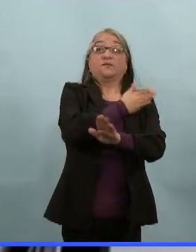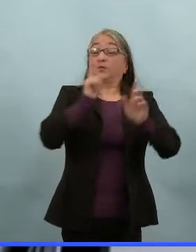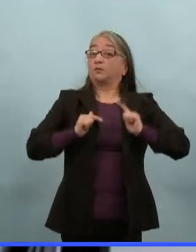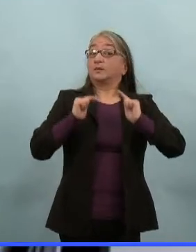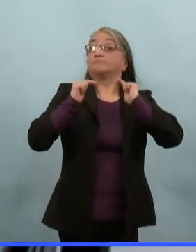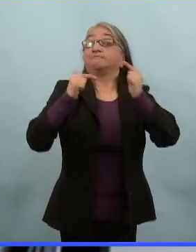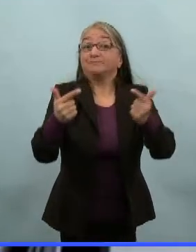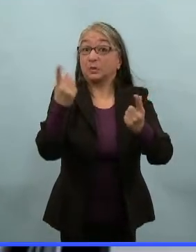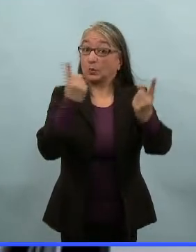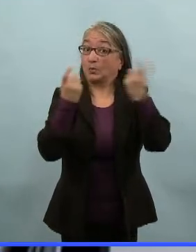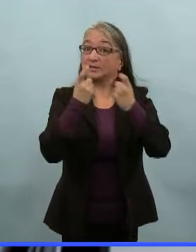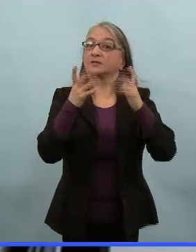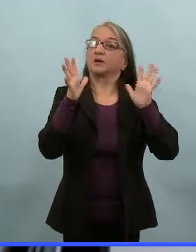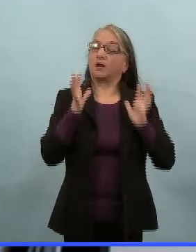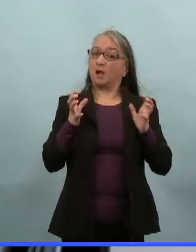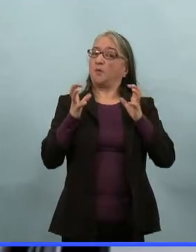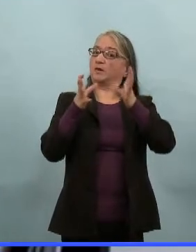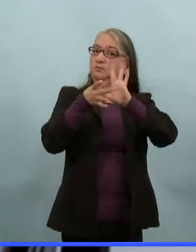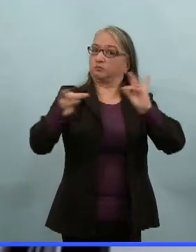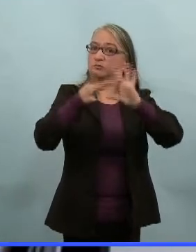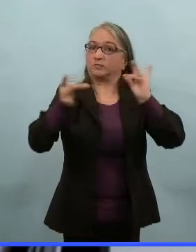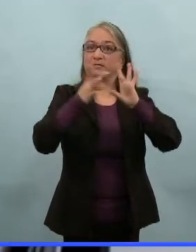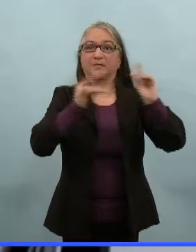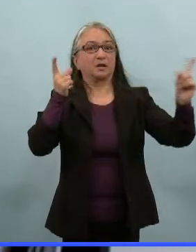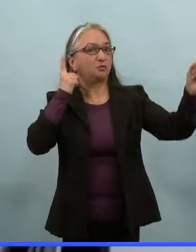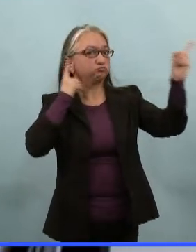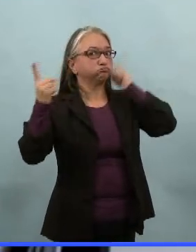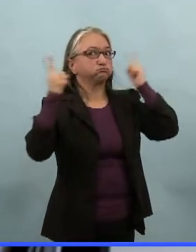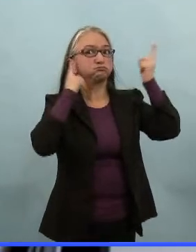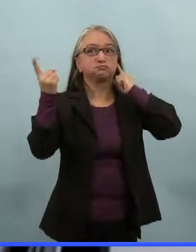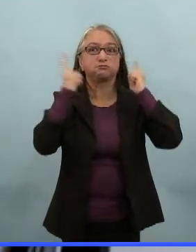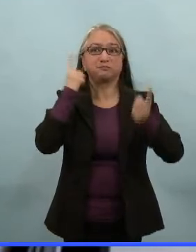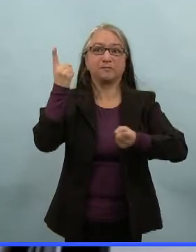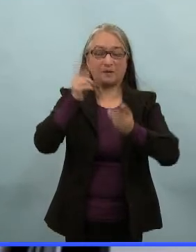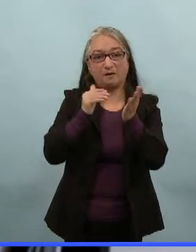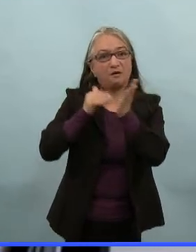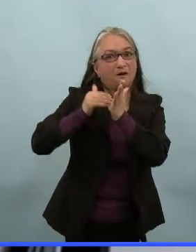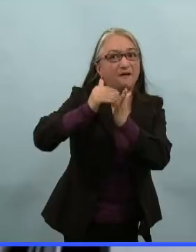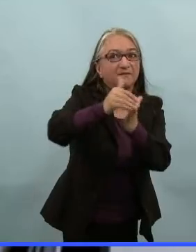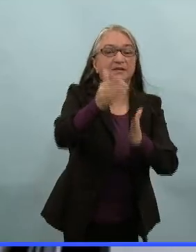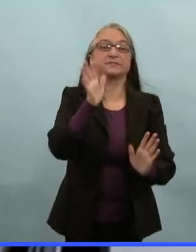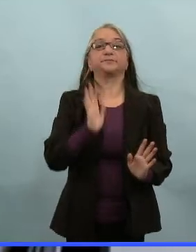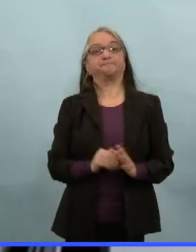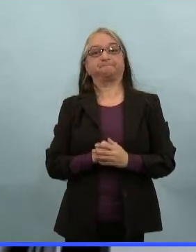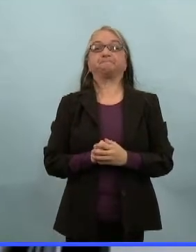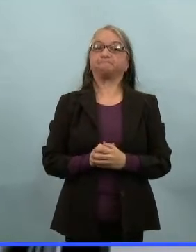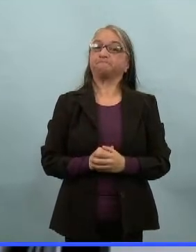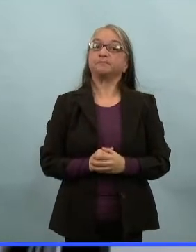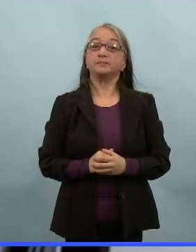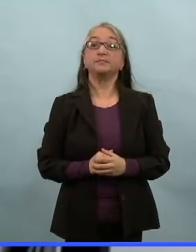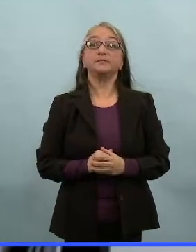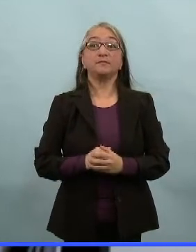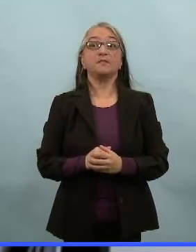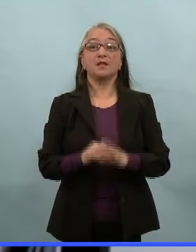hearing uh quite frequently in the last few days i'm seeing questions about when people should get